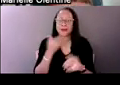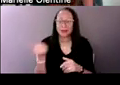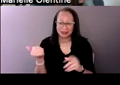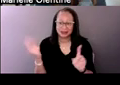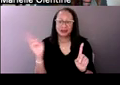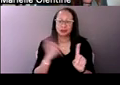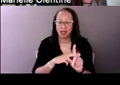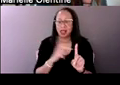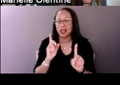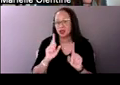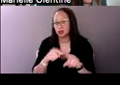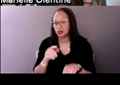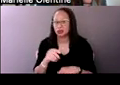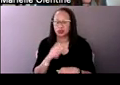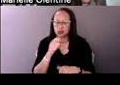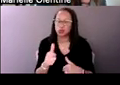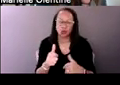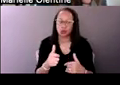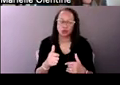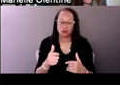subject matter related about a family facing